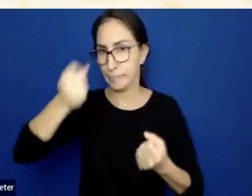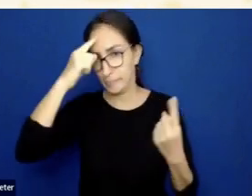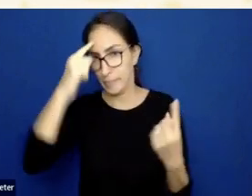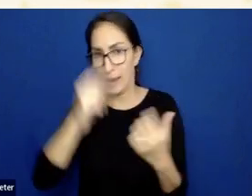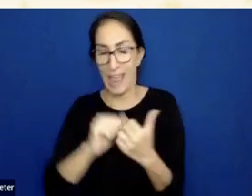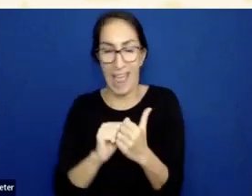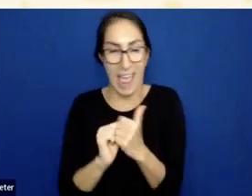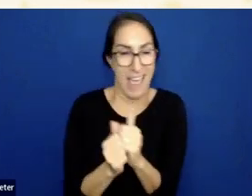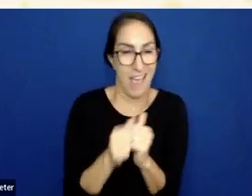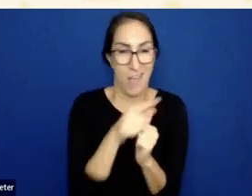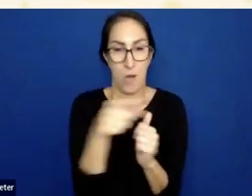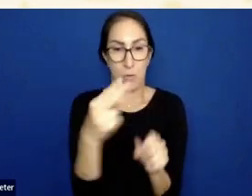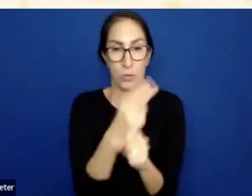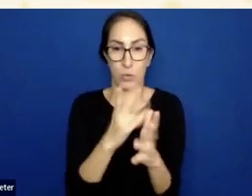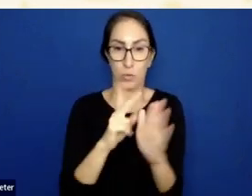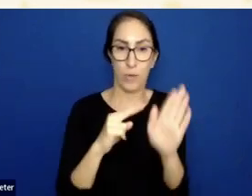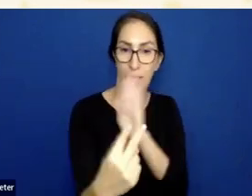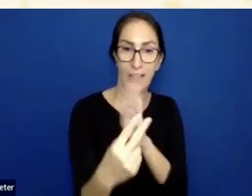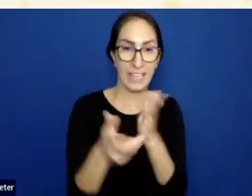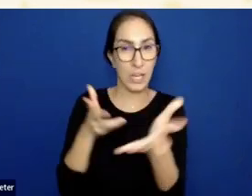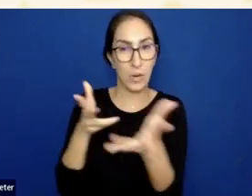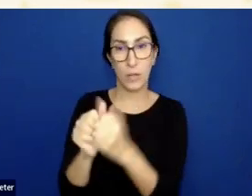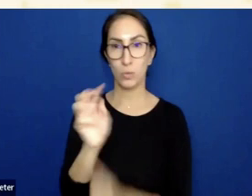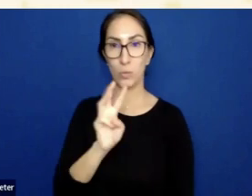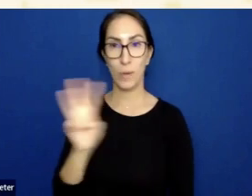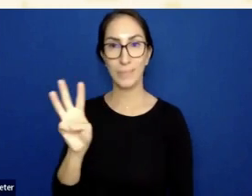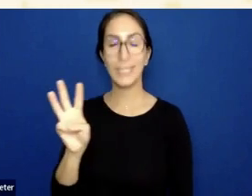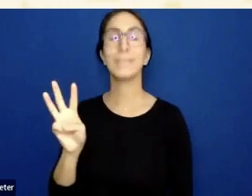to interact with our page. So those are the most common.